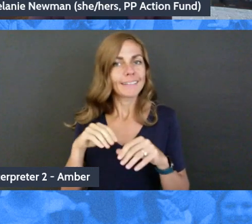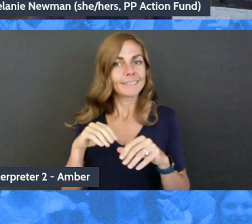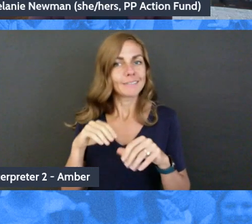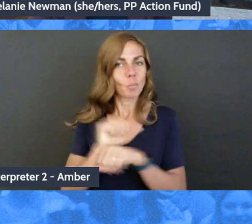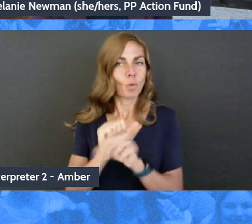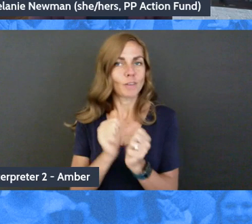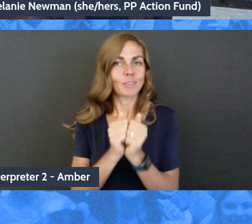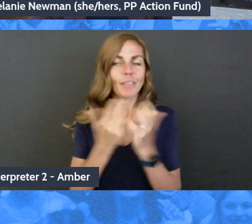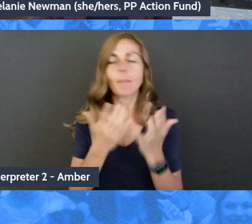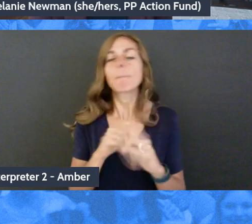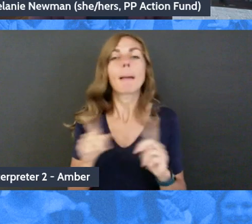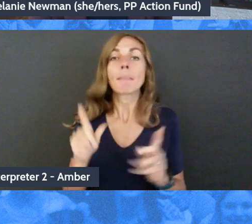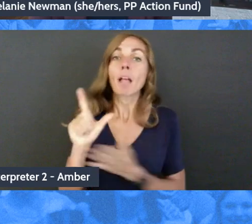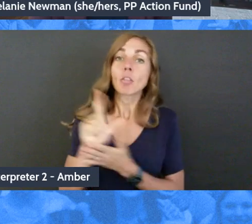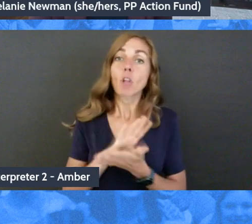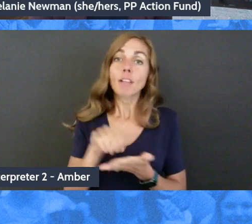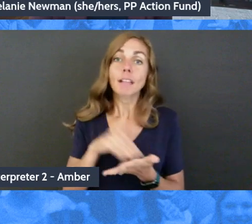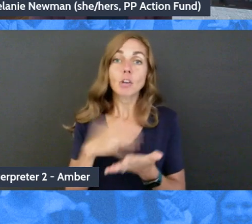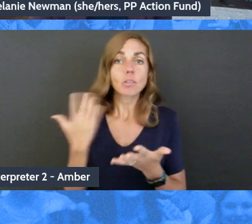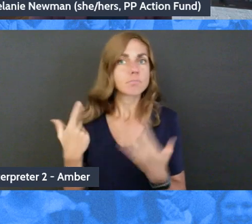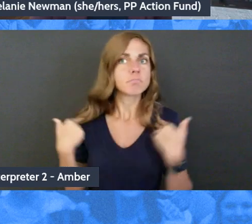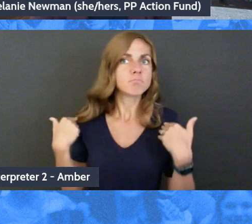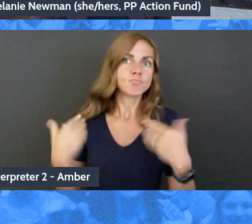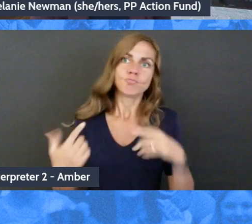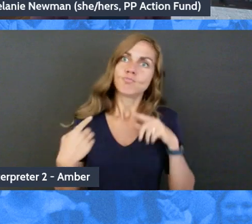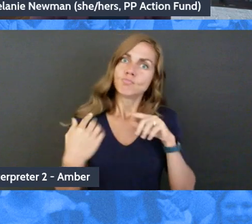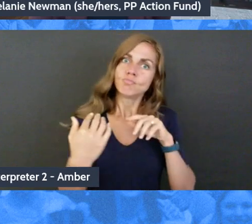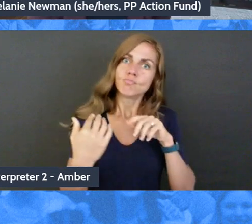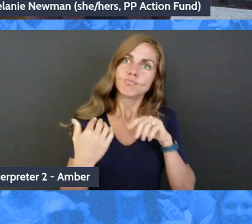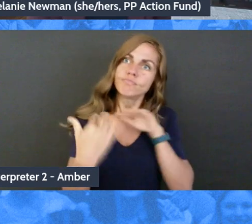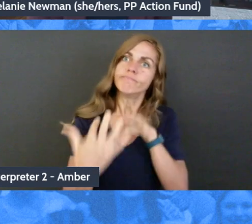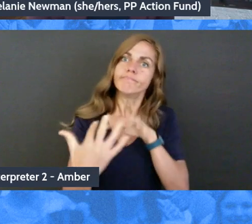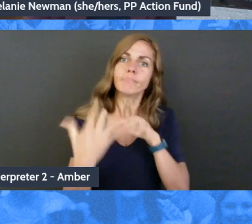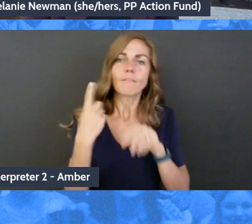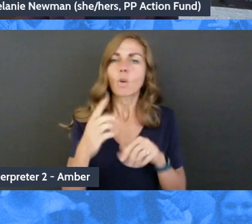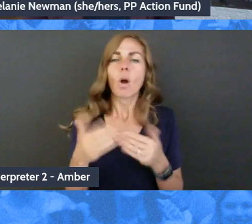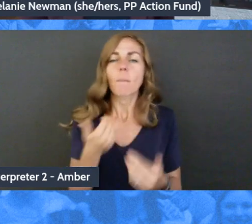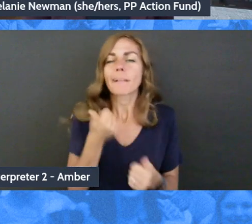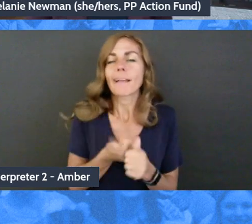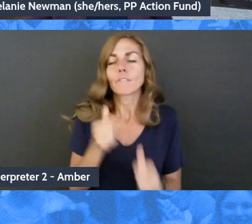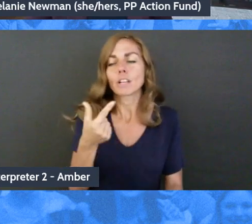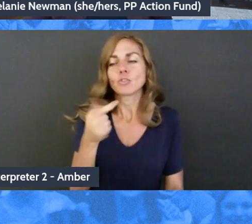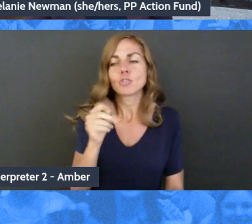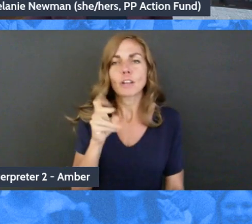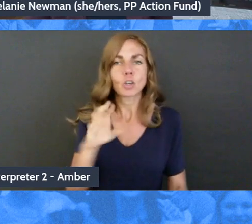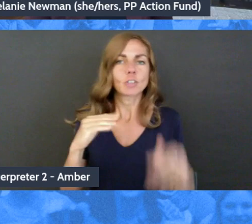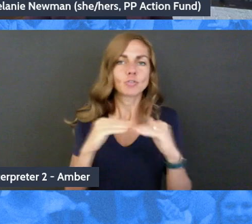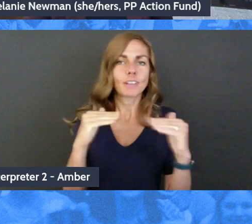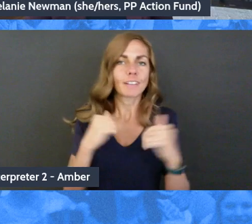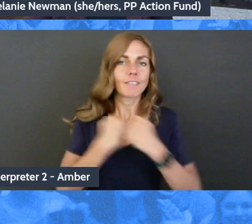The Law Center has been on the front lines of almost every gender justice fight in this country for almost half a century.